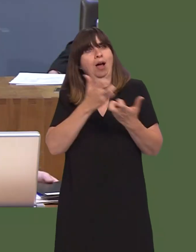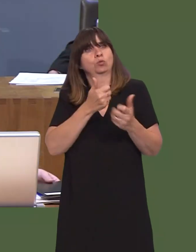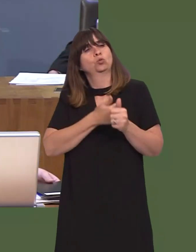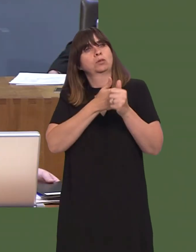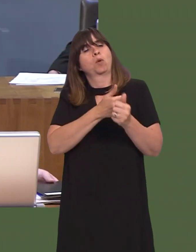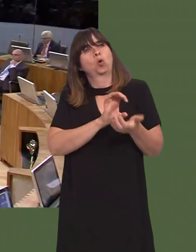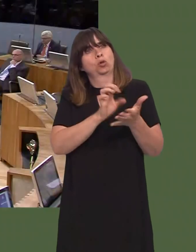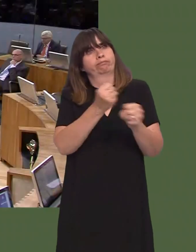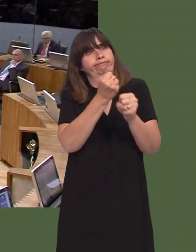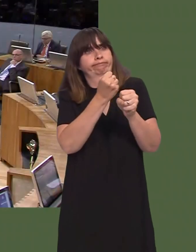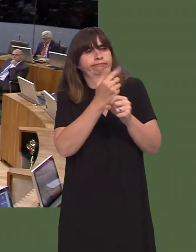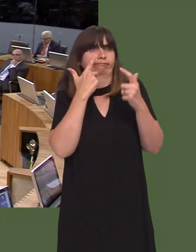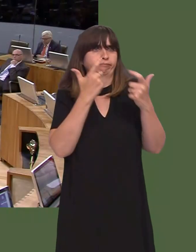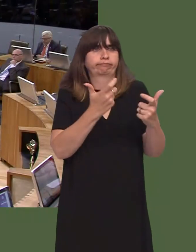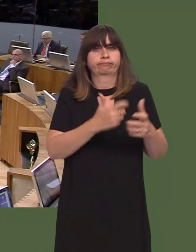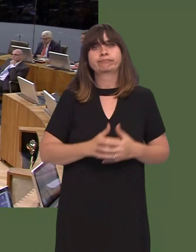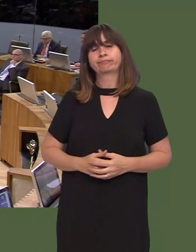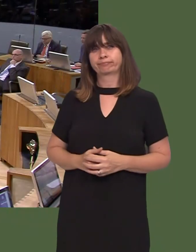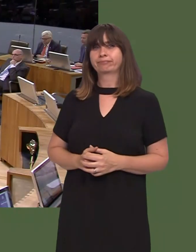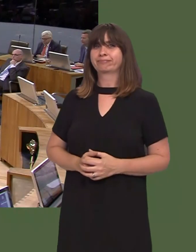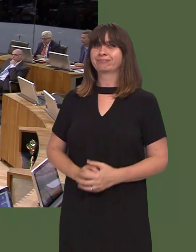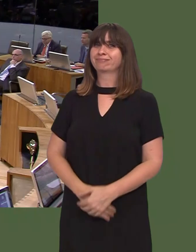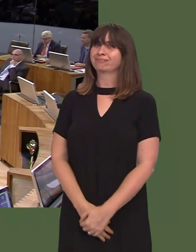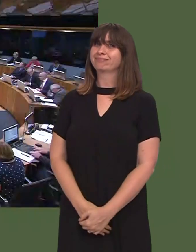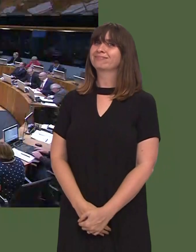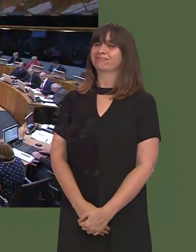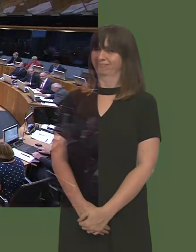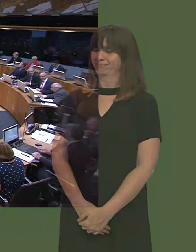I donít consider I need to say any more at this point.